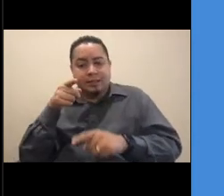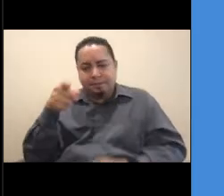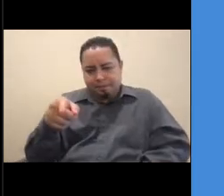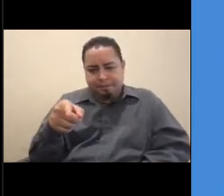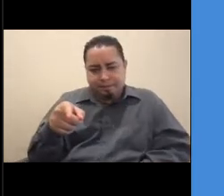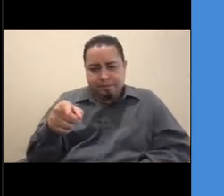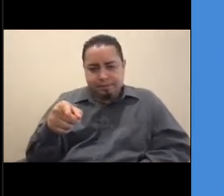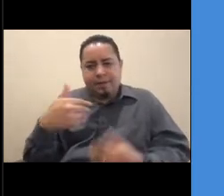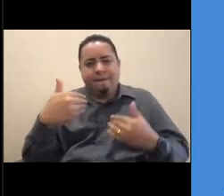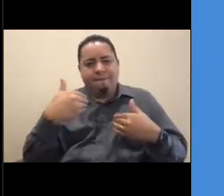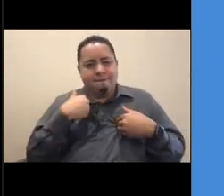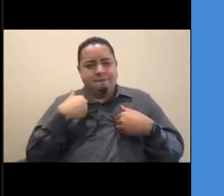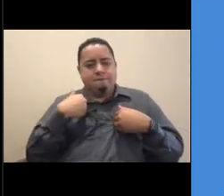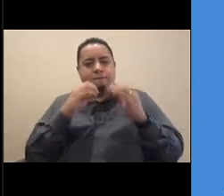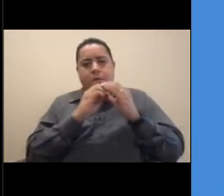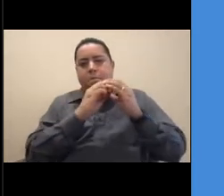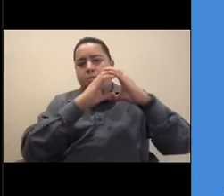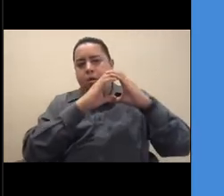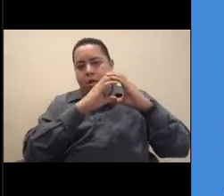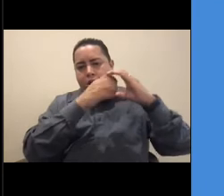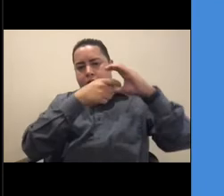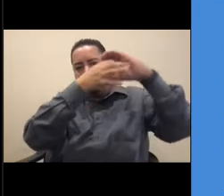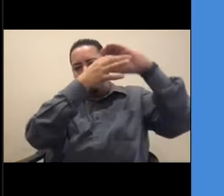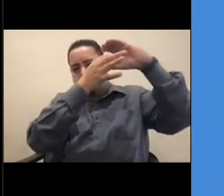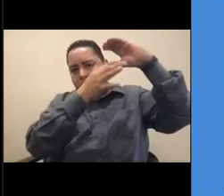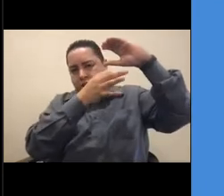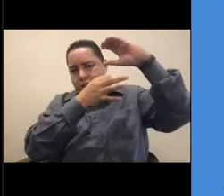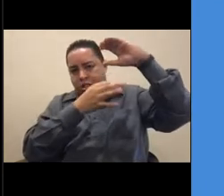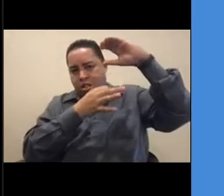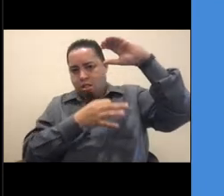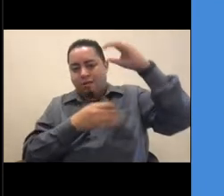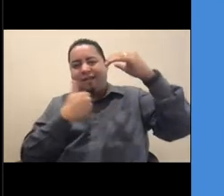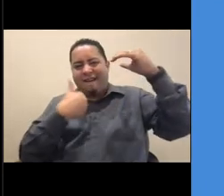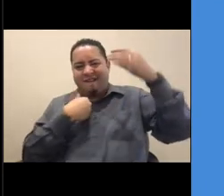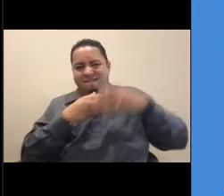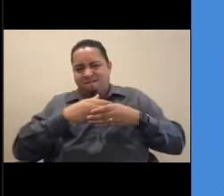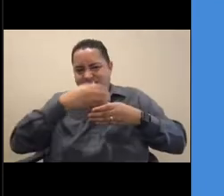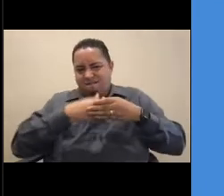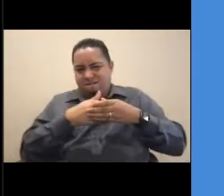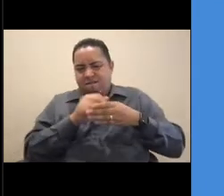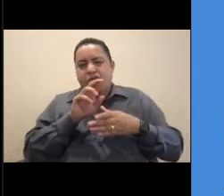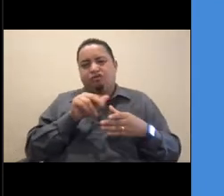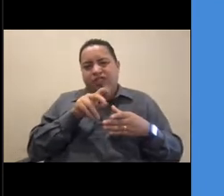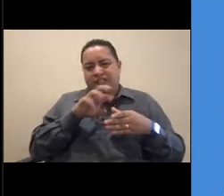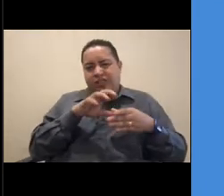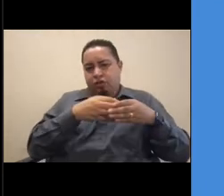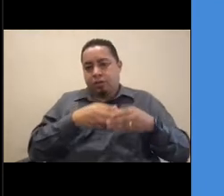and then they're on a line. And the reason they're on a buoy is so that as the water level changes throughout the course of the year,